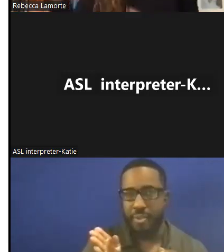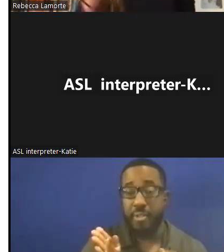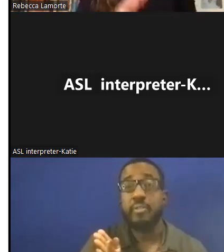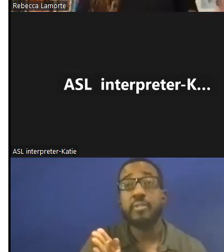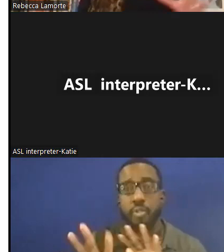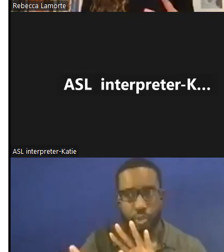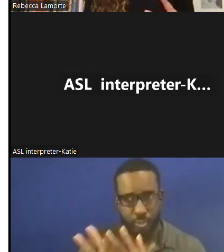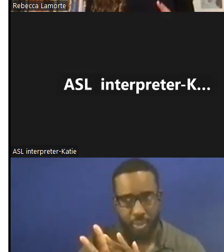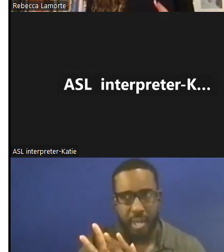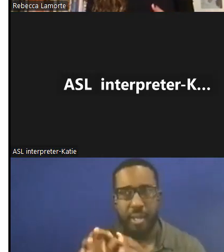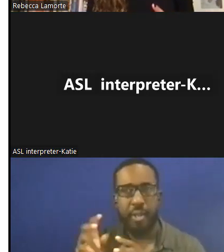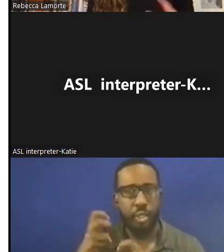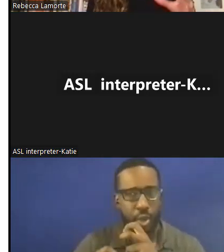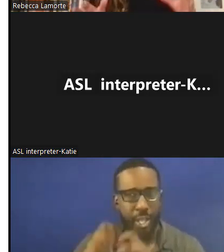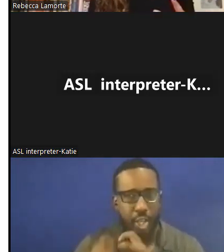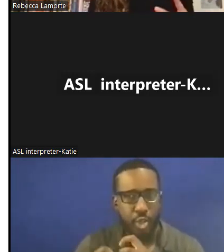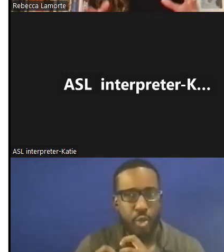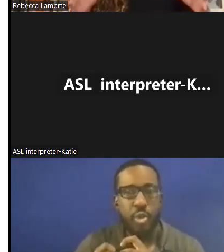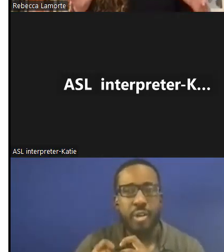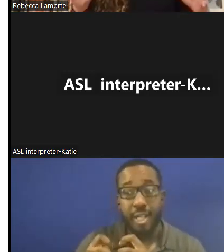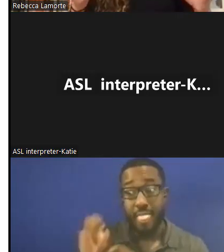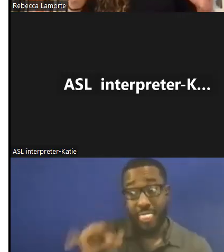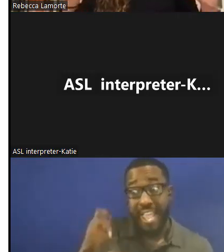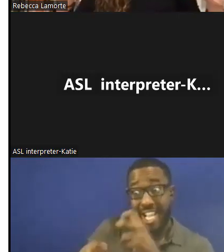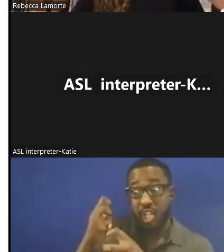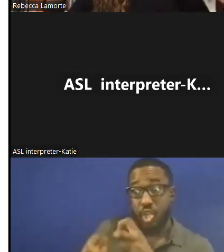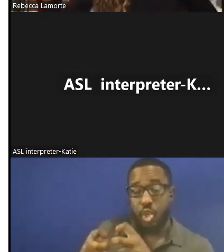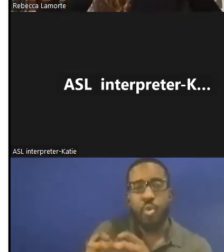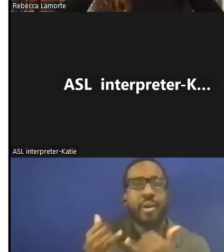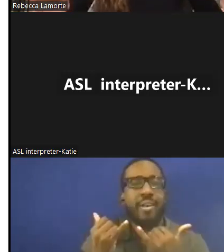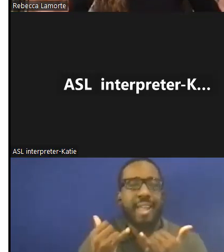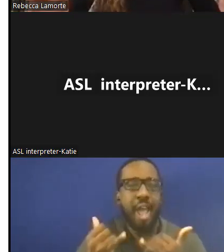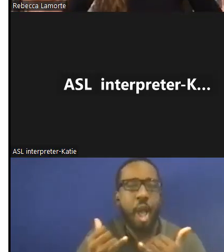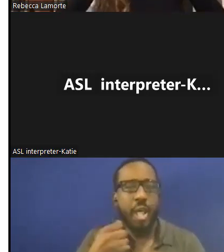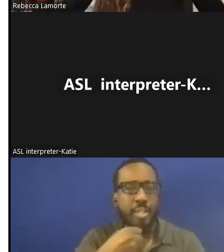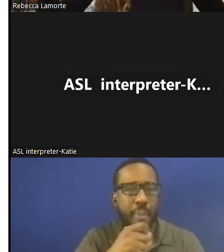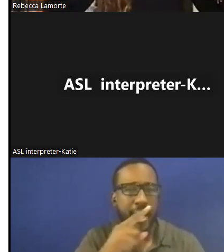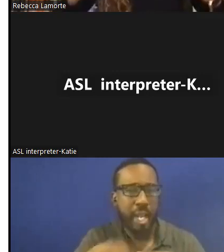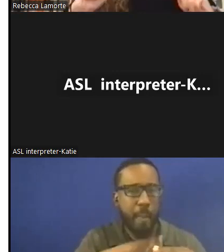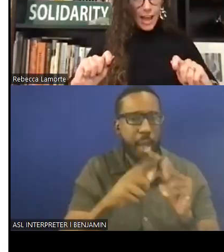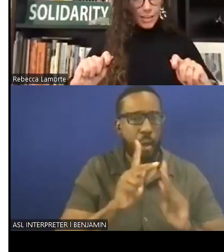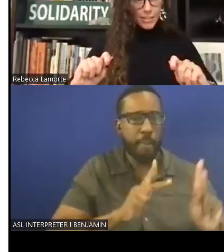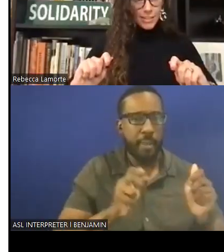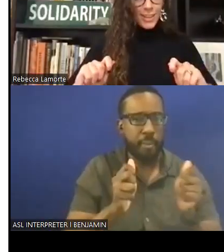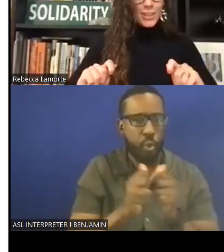Let's make it about people with disabilities. And remember we're thinking about this first, not last.